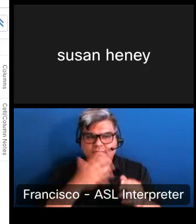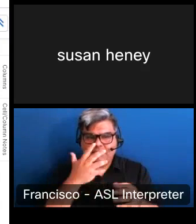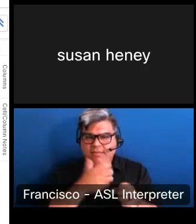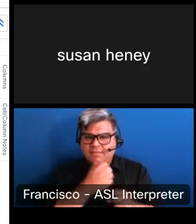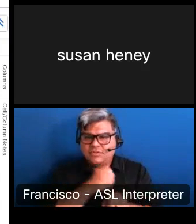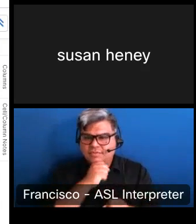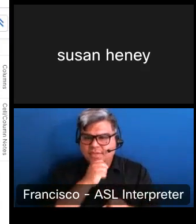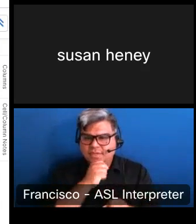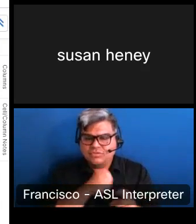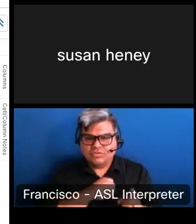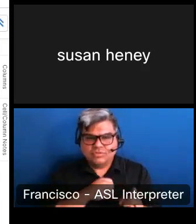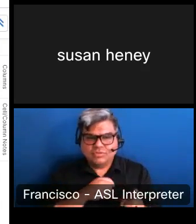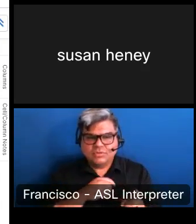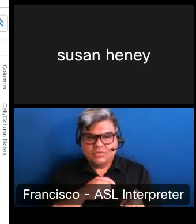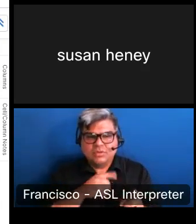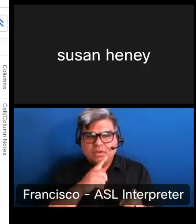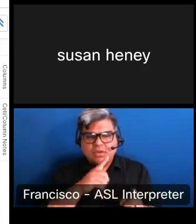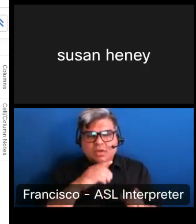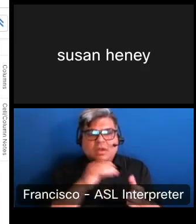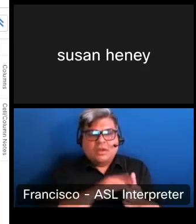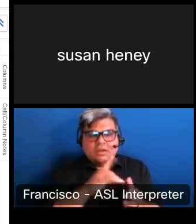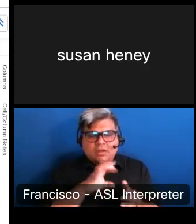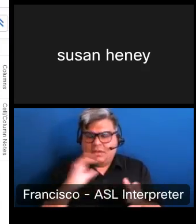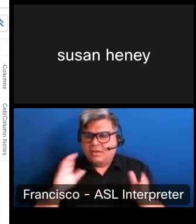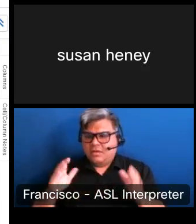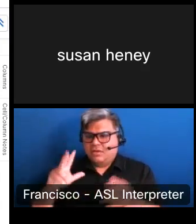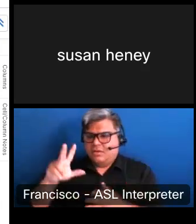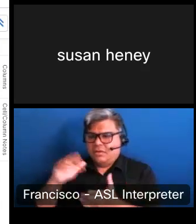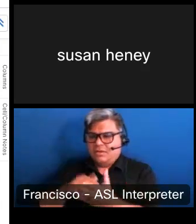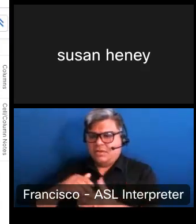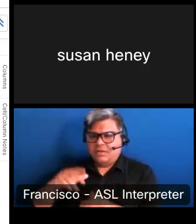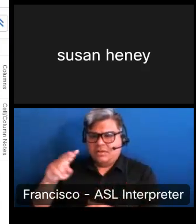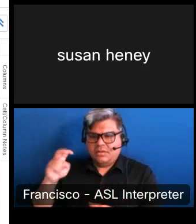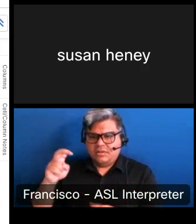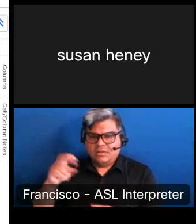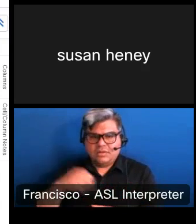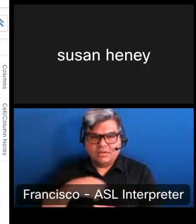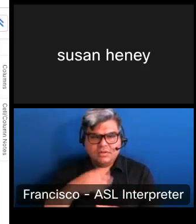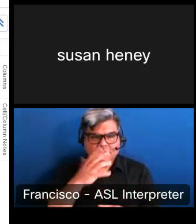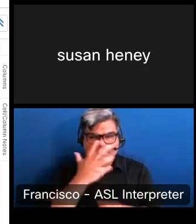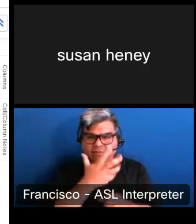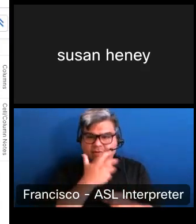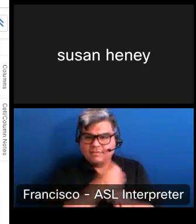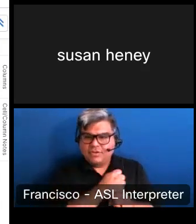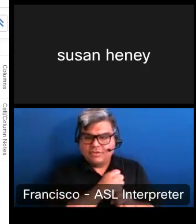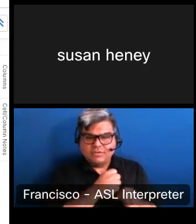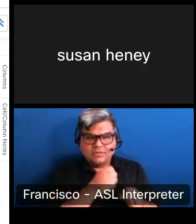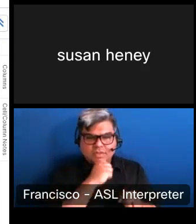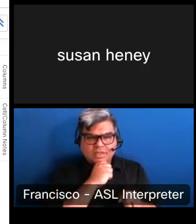1,800 as opposed to 3,200 five years of age, and then the single dads that are raising children